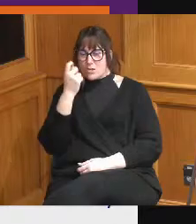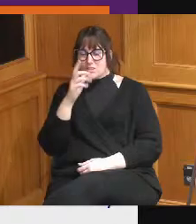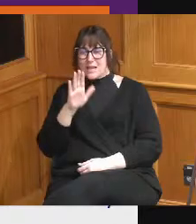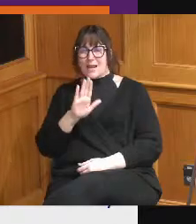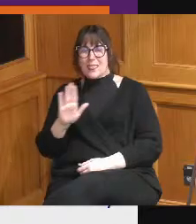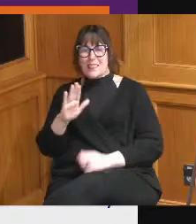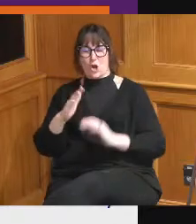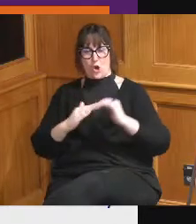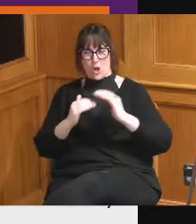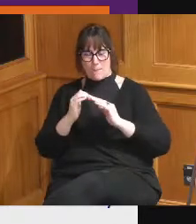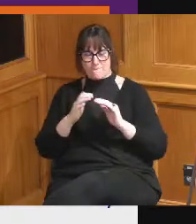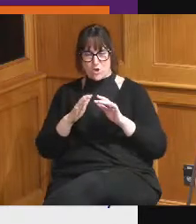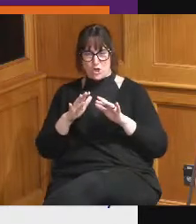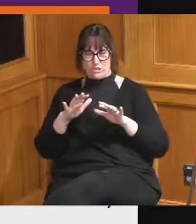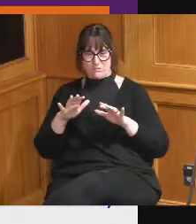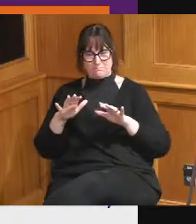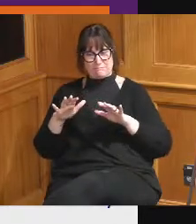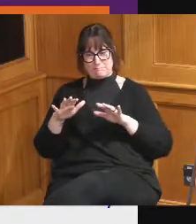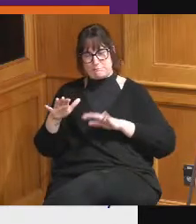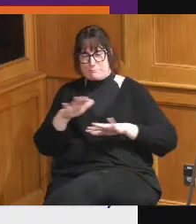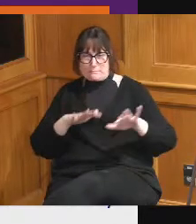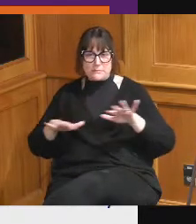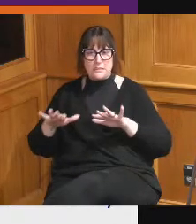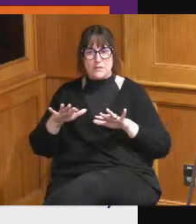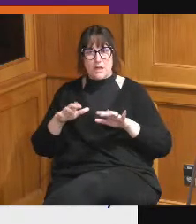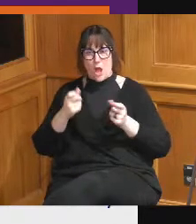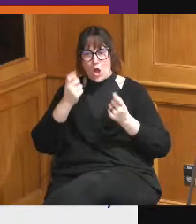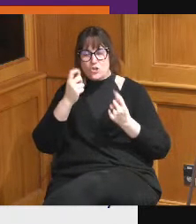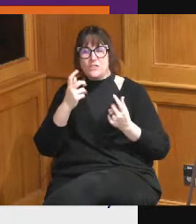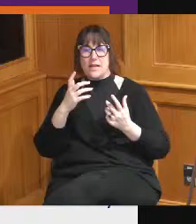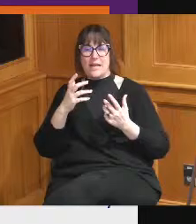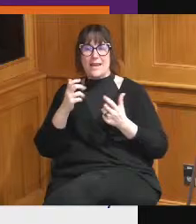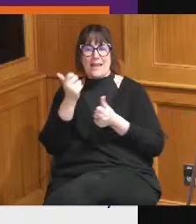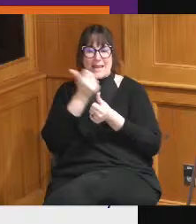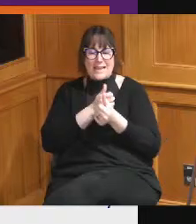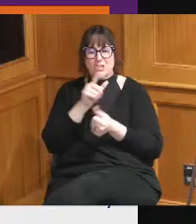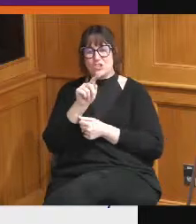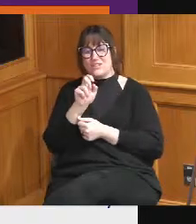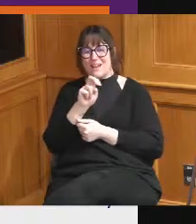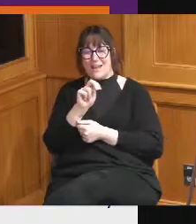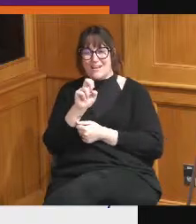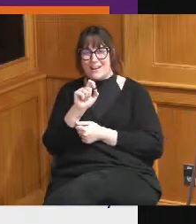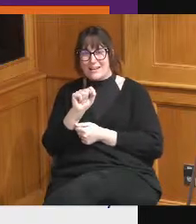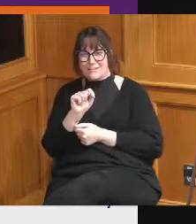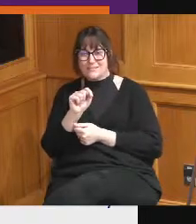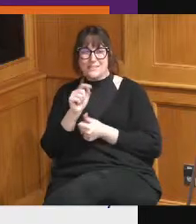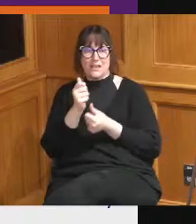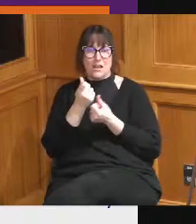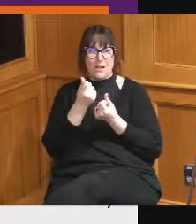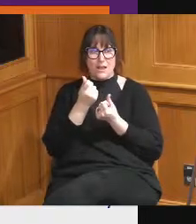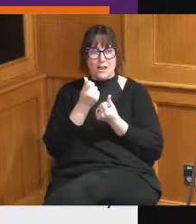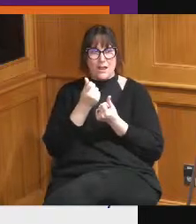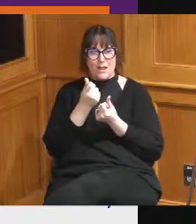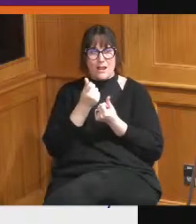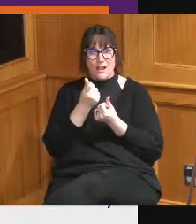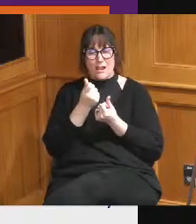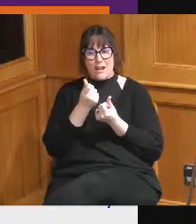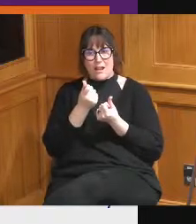you know verifying the incomes of of of the tenant every tenant that they have to tenant um sort of